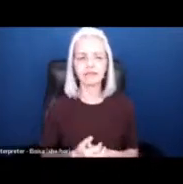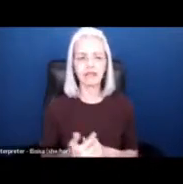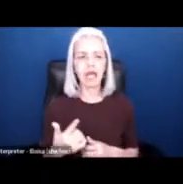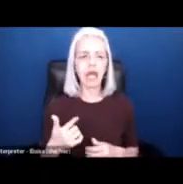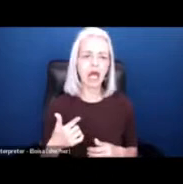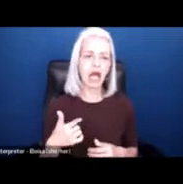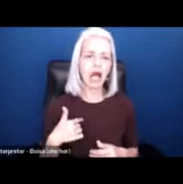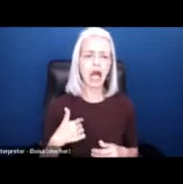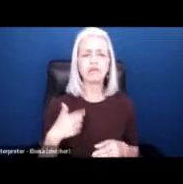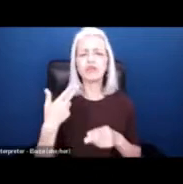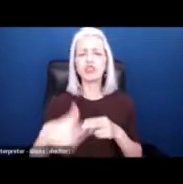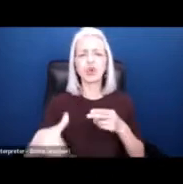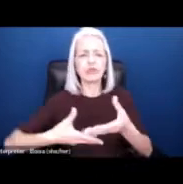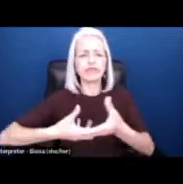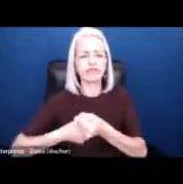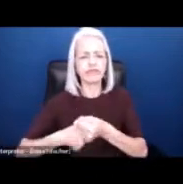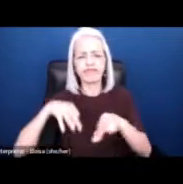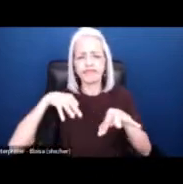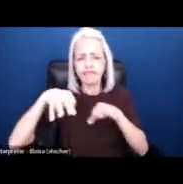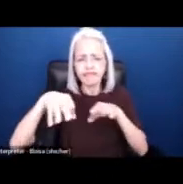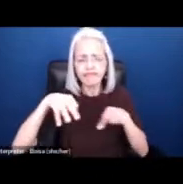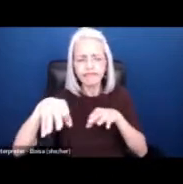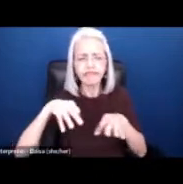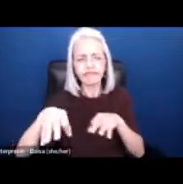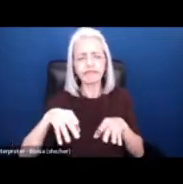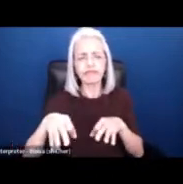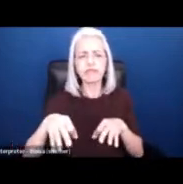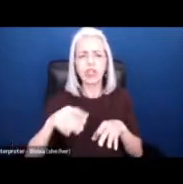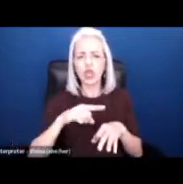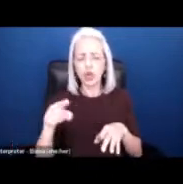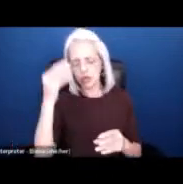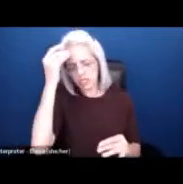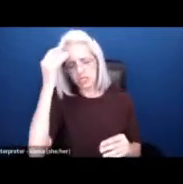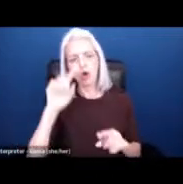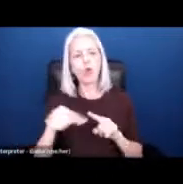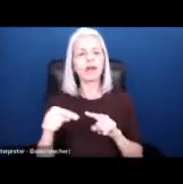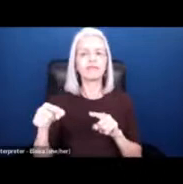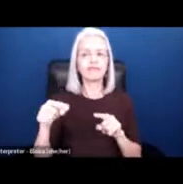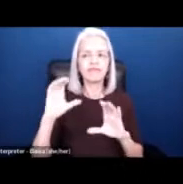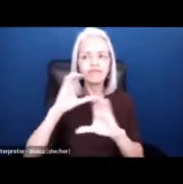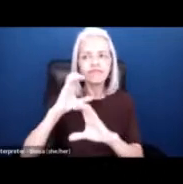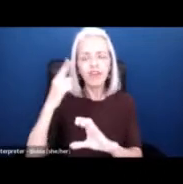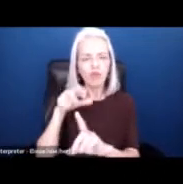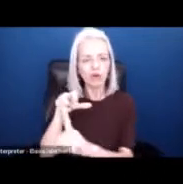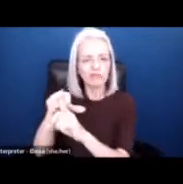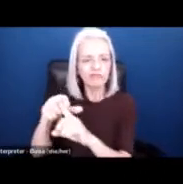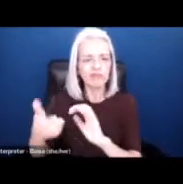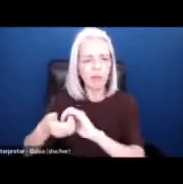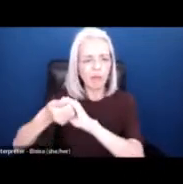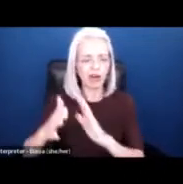summary of each one of these partners for your consideration. So thanks so much for your time today and thanks for the